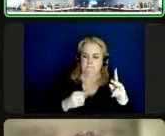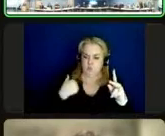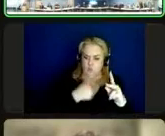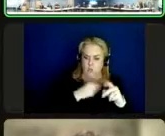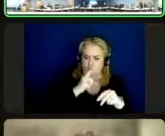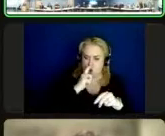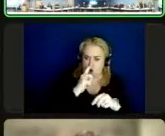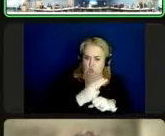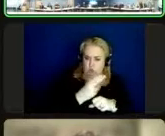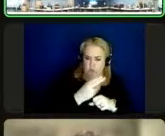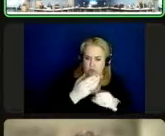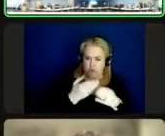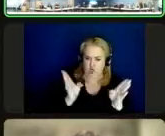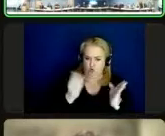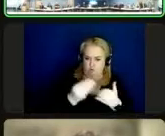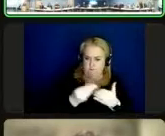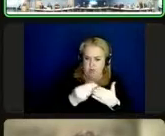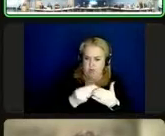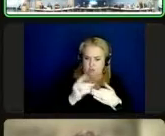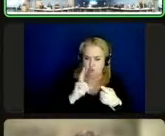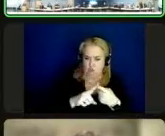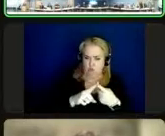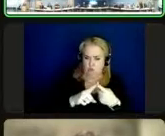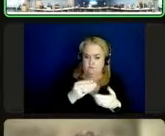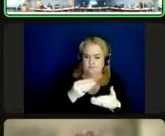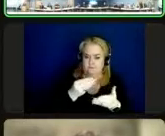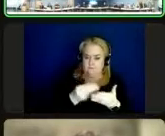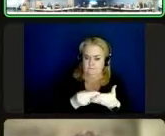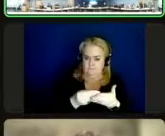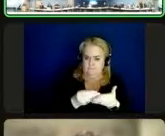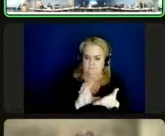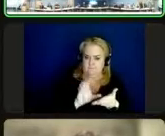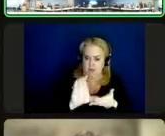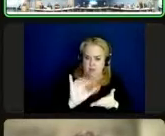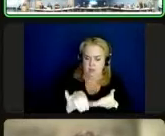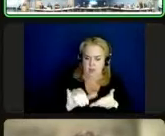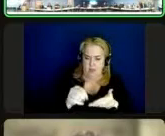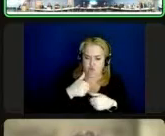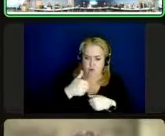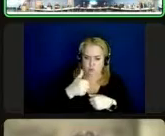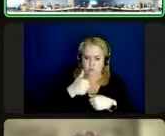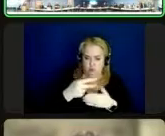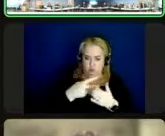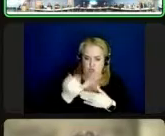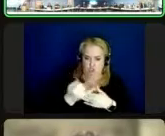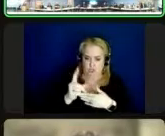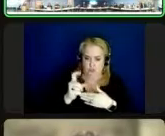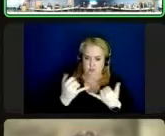DECIDE TO HAVE THREE YEARS.